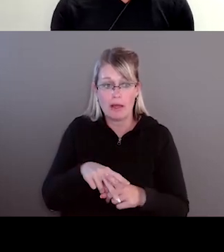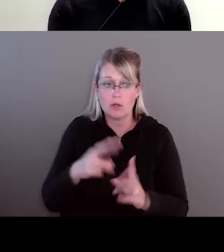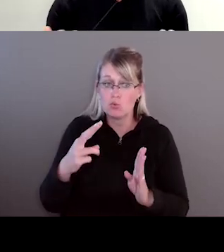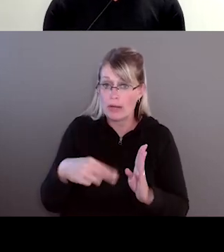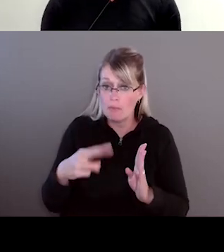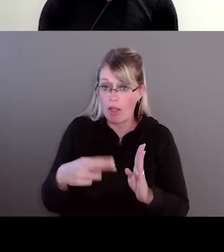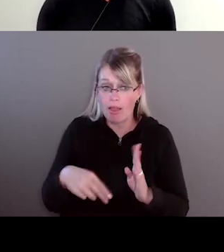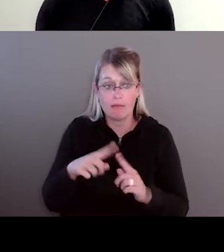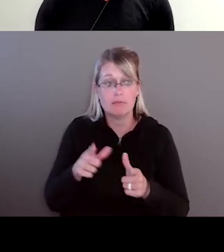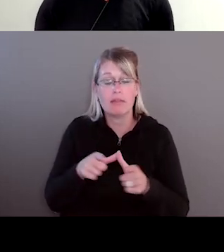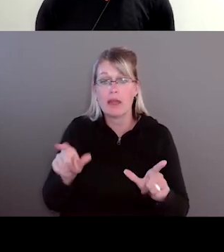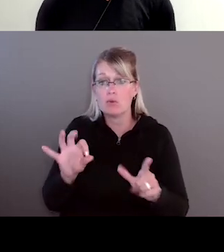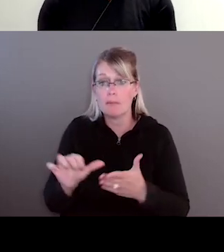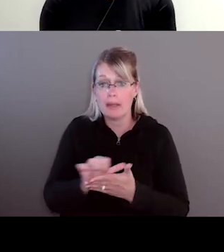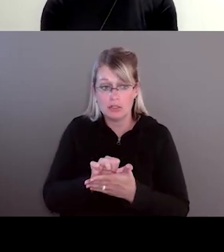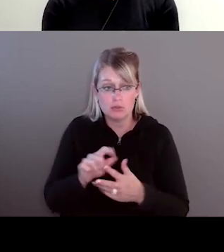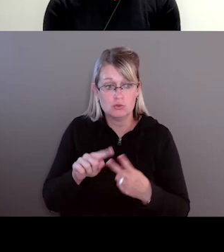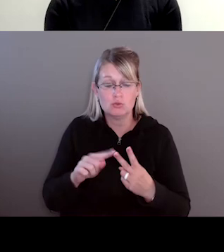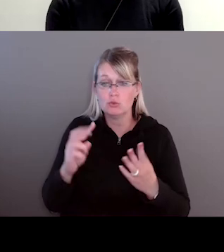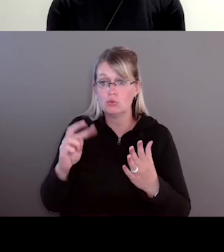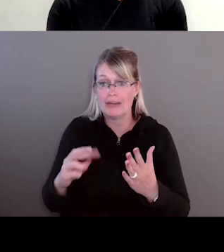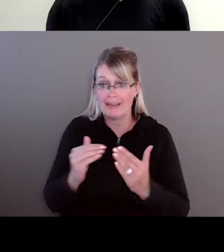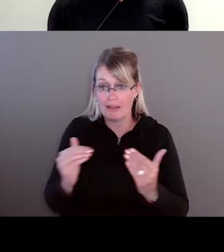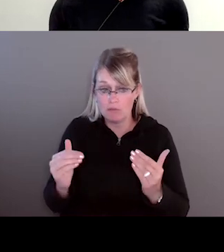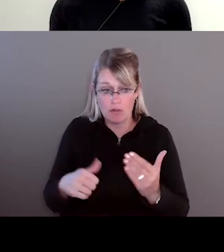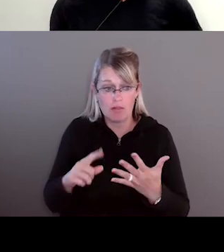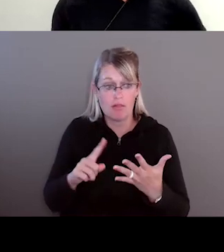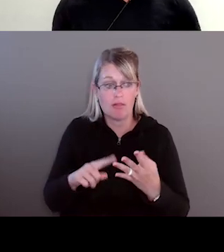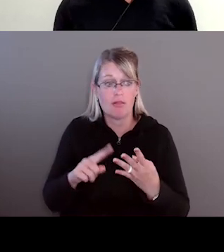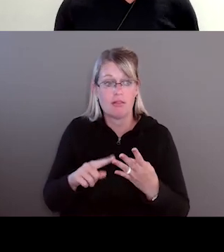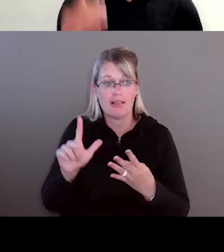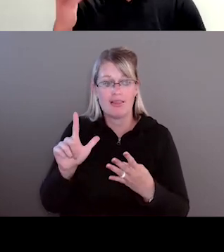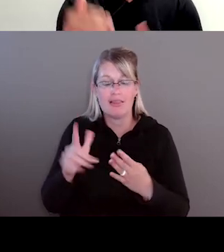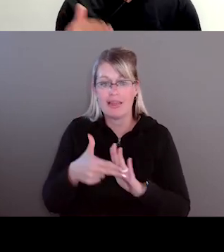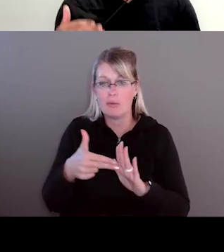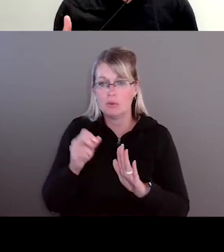the language of page, reading level, and labels or instructions. You will notice there is some